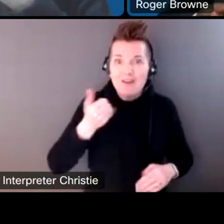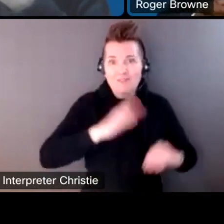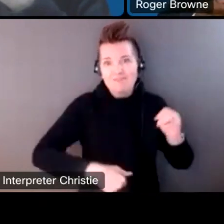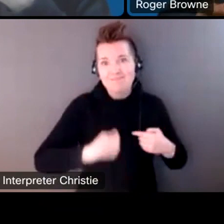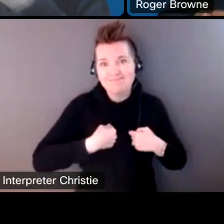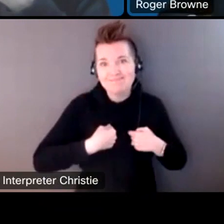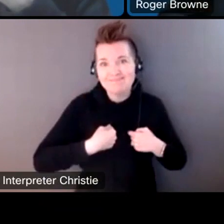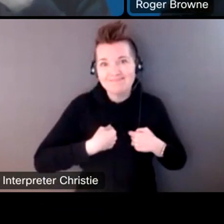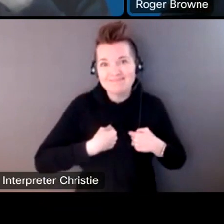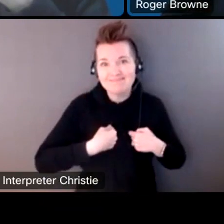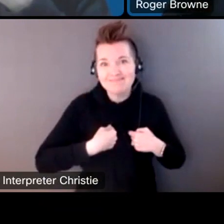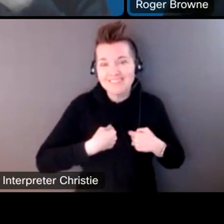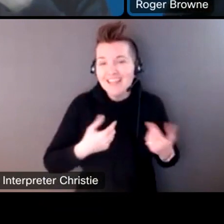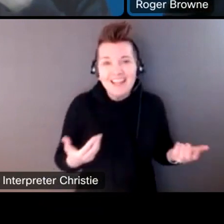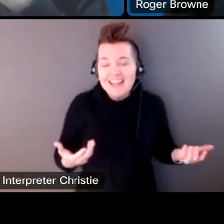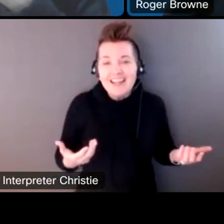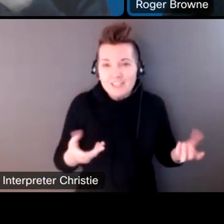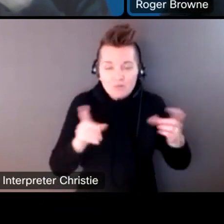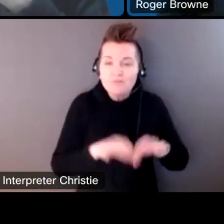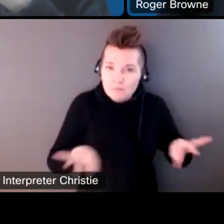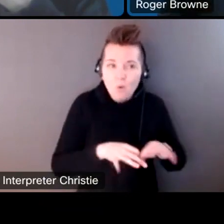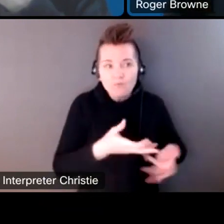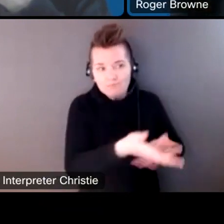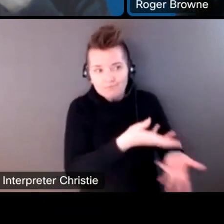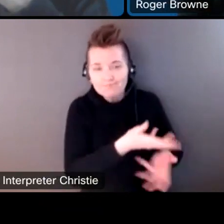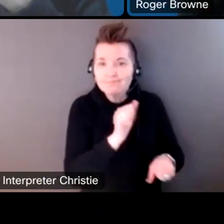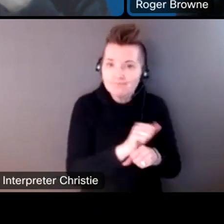So it's important for us to really engage with you on these case by case scenarios as